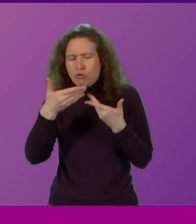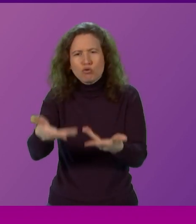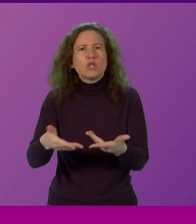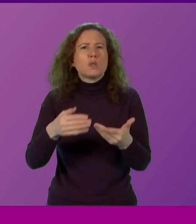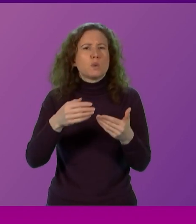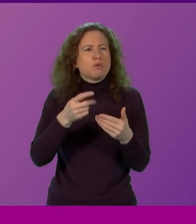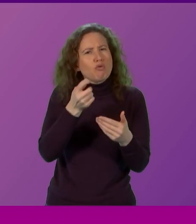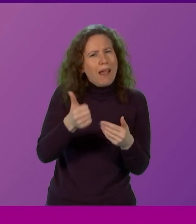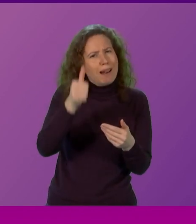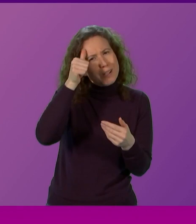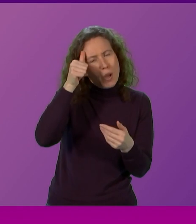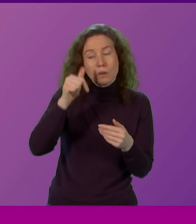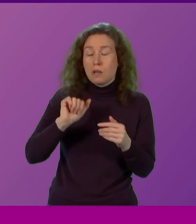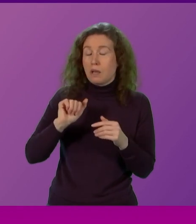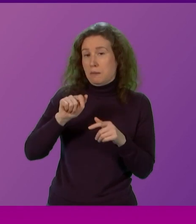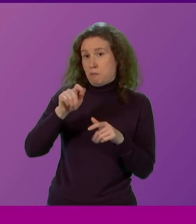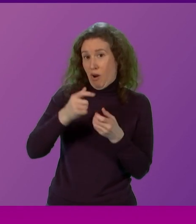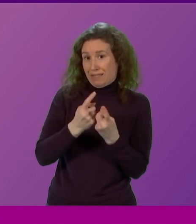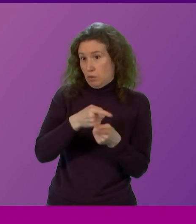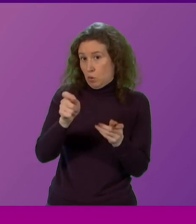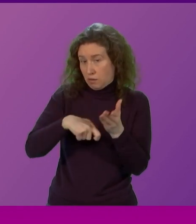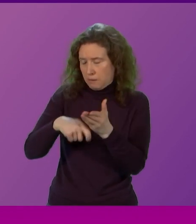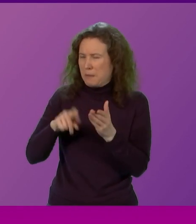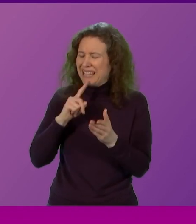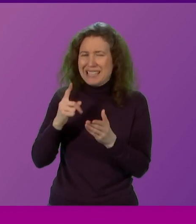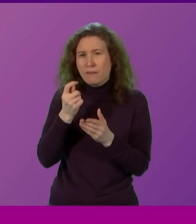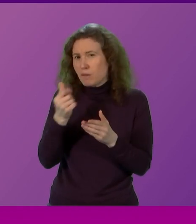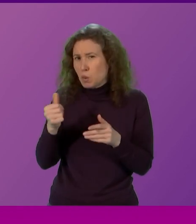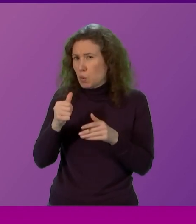Its owner, Peter, estimates that, because so few producers have signed up to the deposit